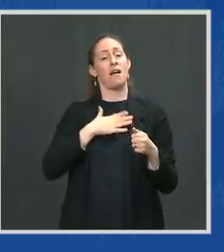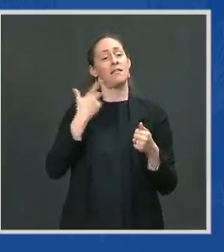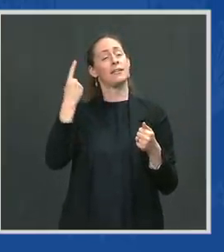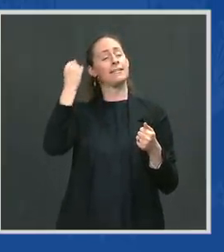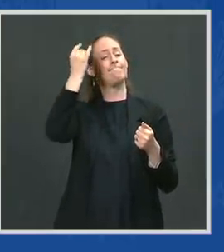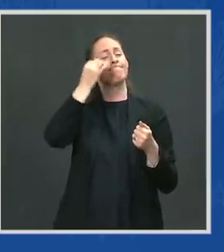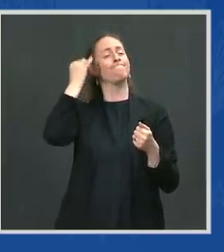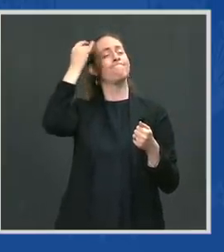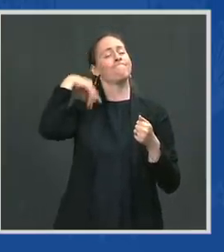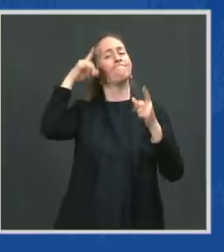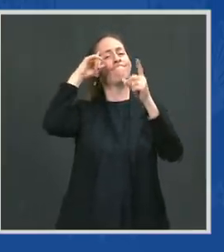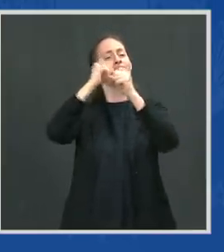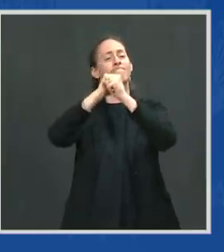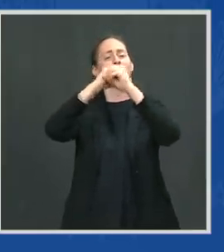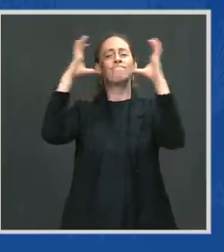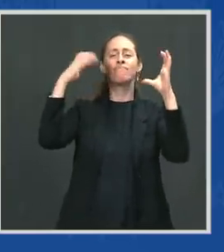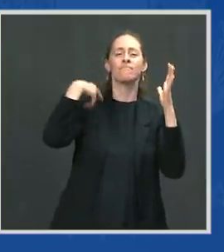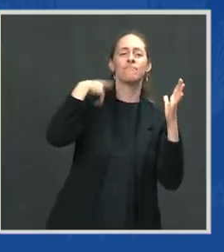when my late son, Beau, was deployed to Iraq --